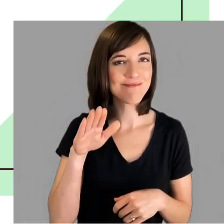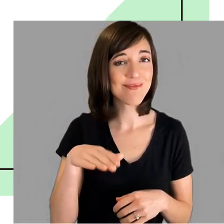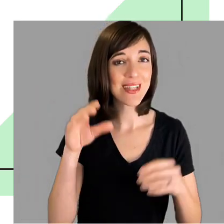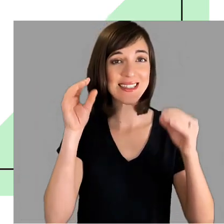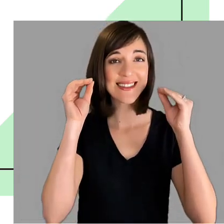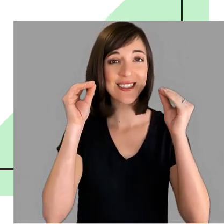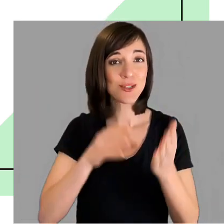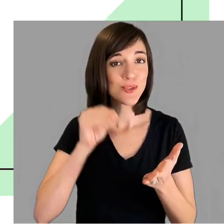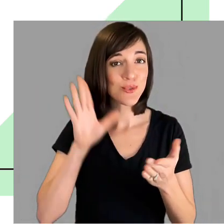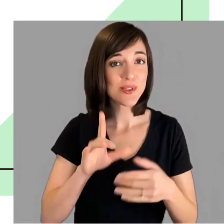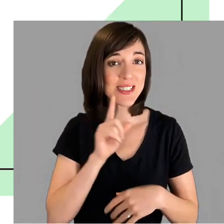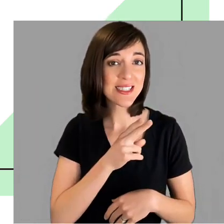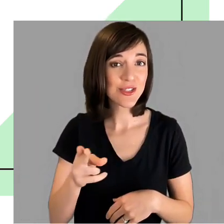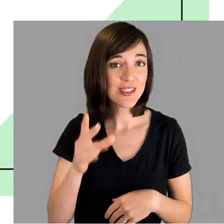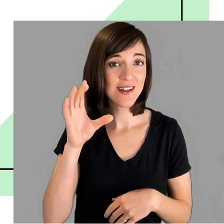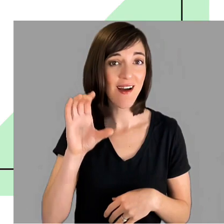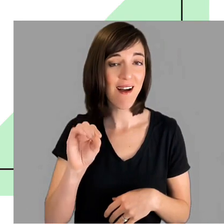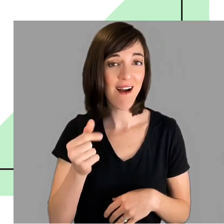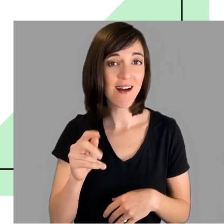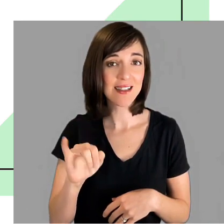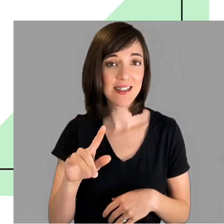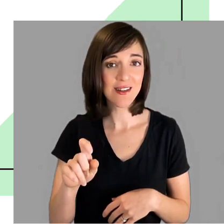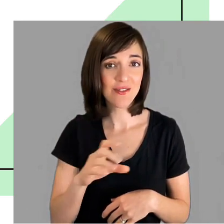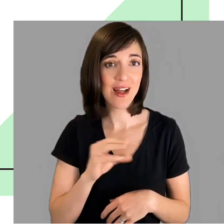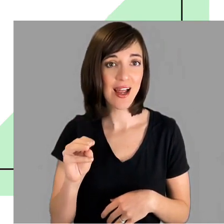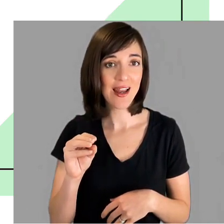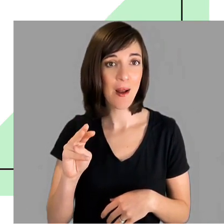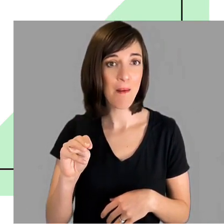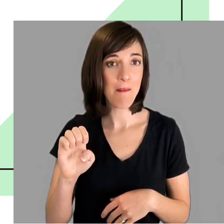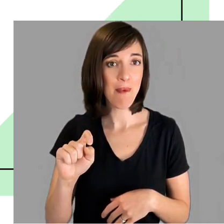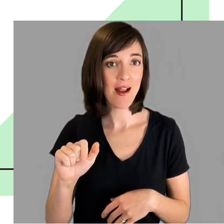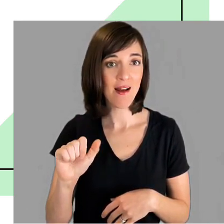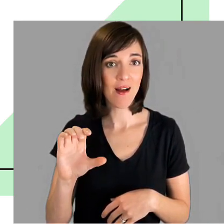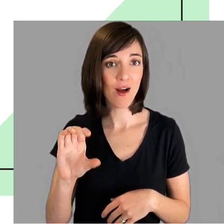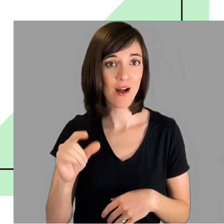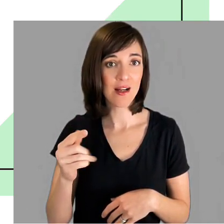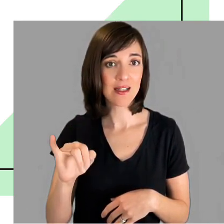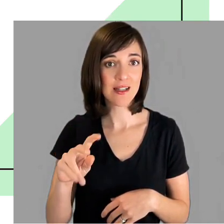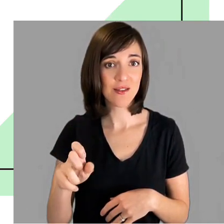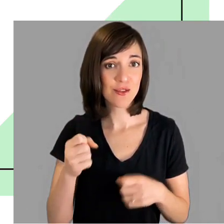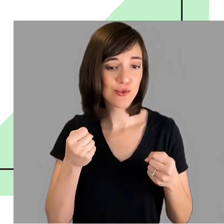Remember that teaching cognitive and metacognitive strategies to students who are DHH may require